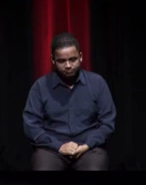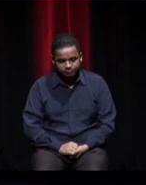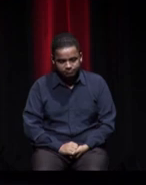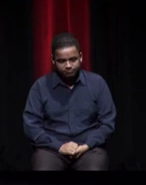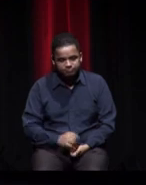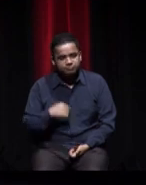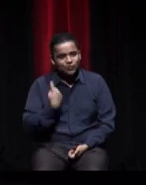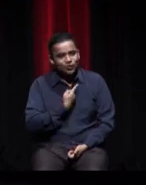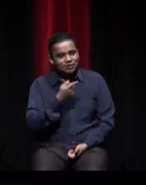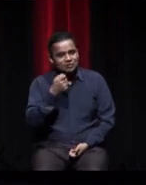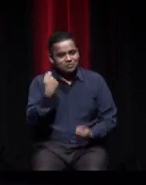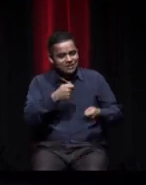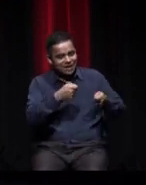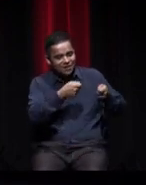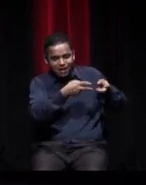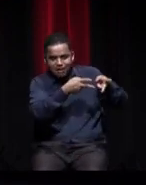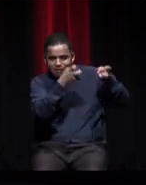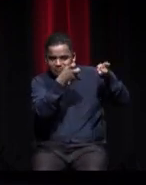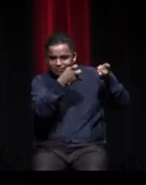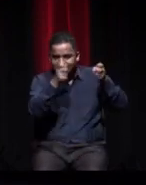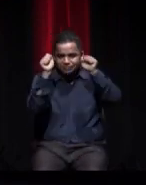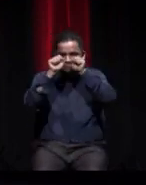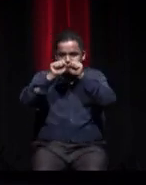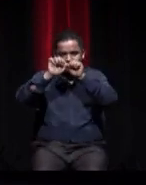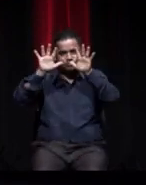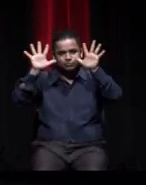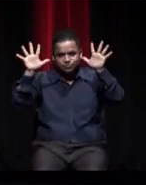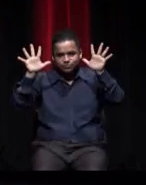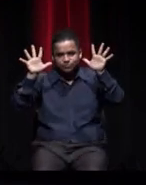a window for the recovery of this concept,